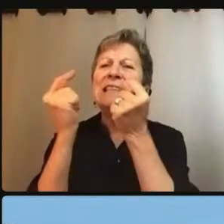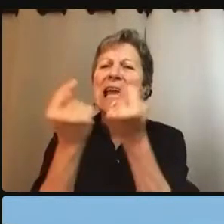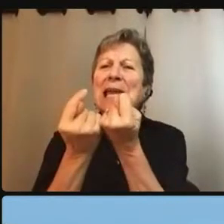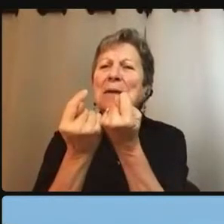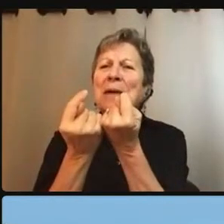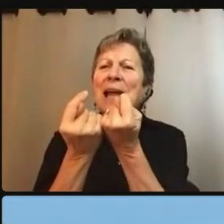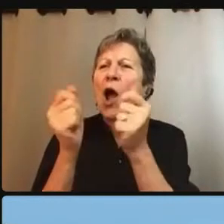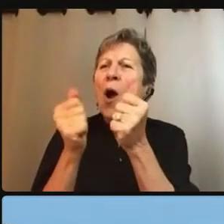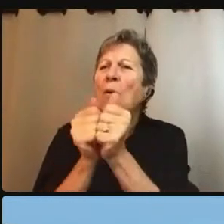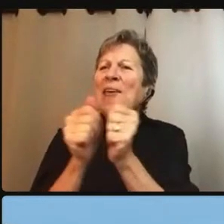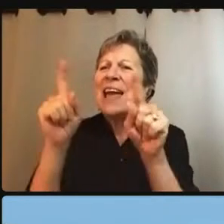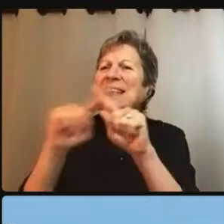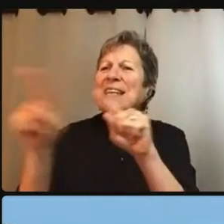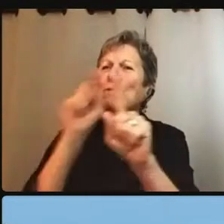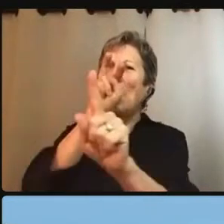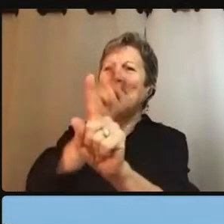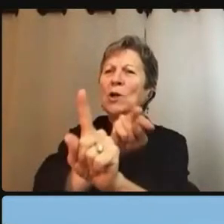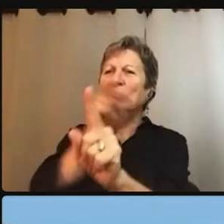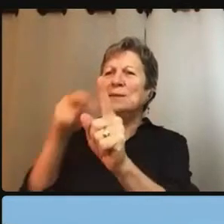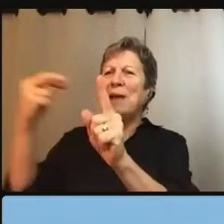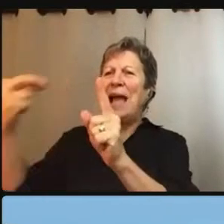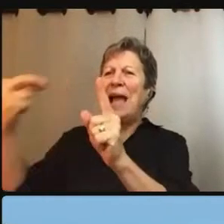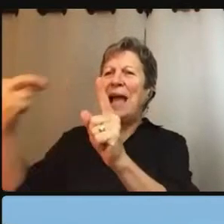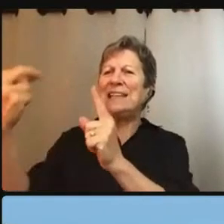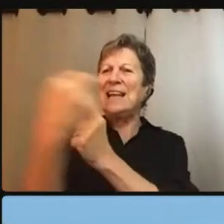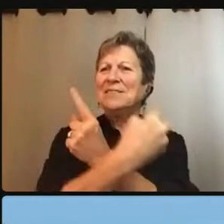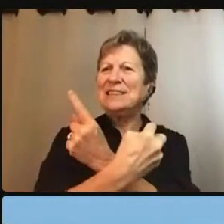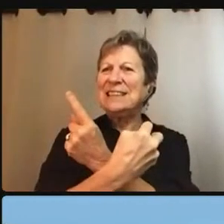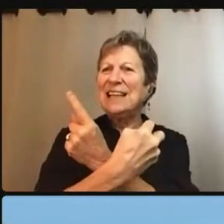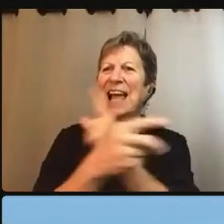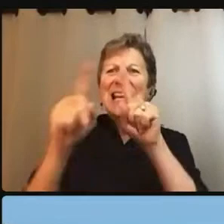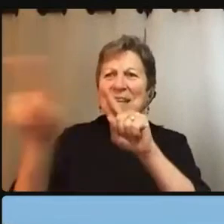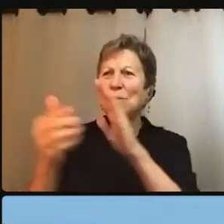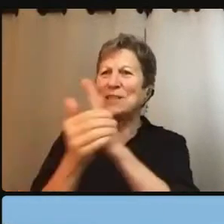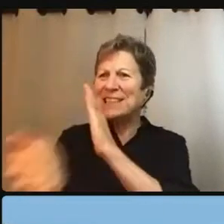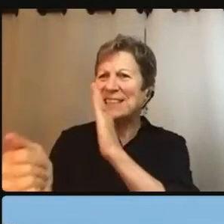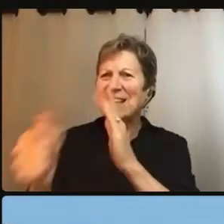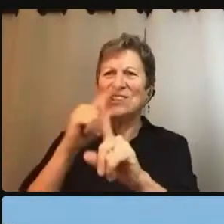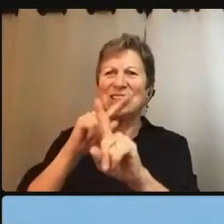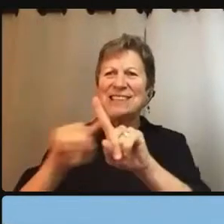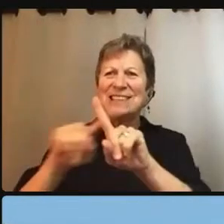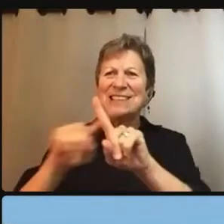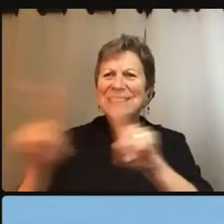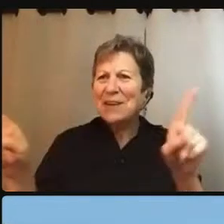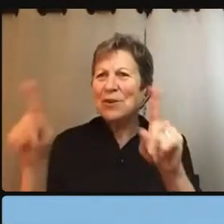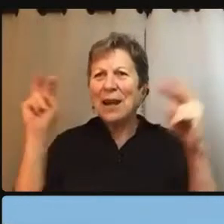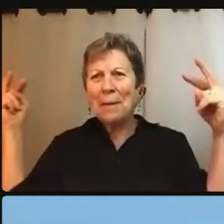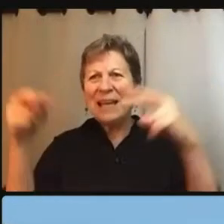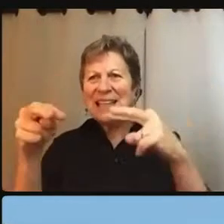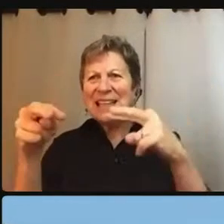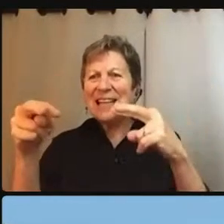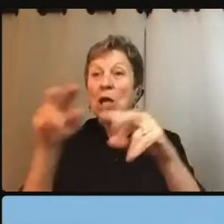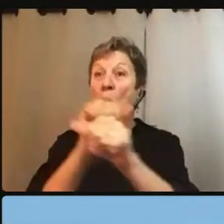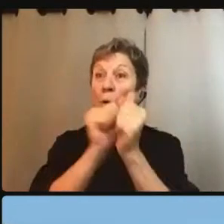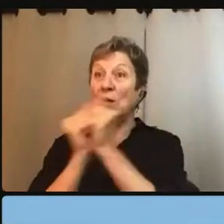I RUN MY BUSINESS IS I LOVE A TEAM OF PEOPLE THAT THINK